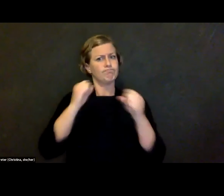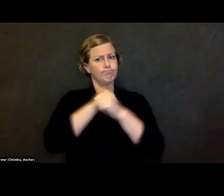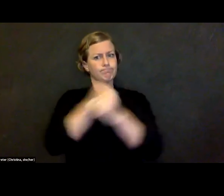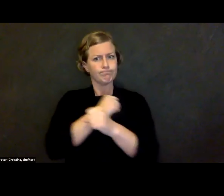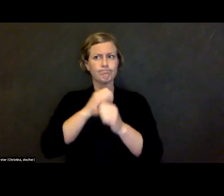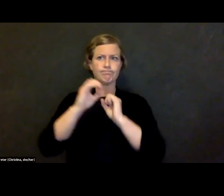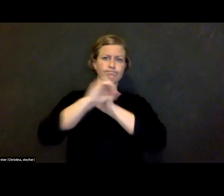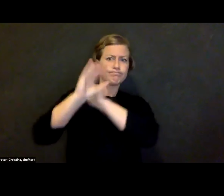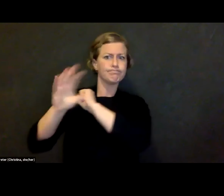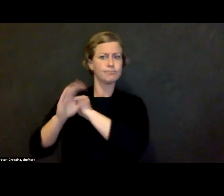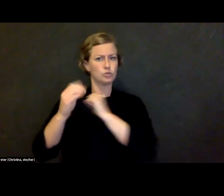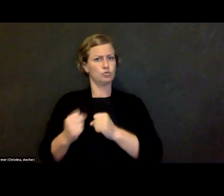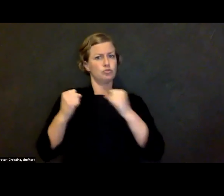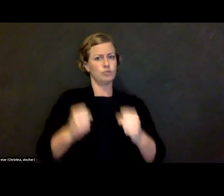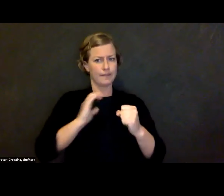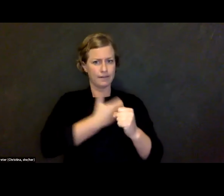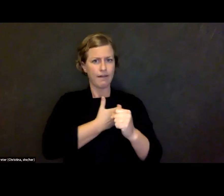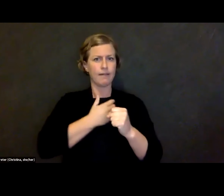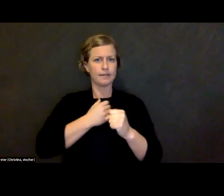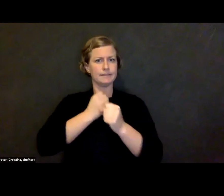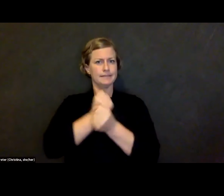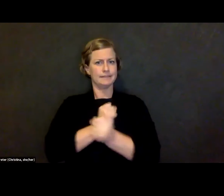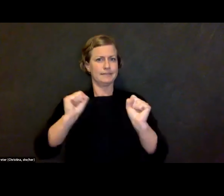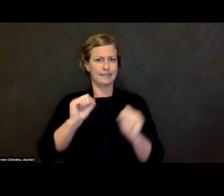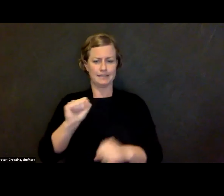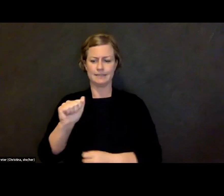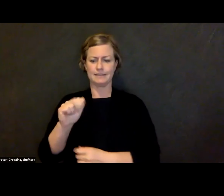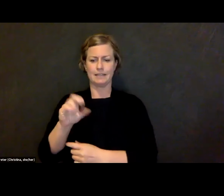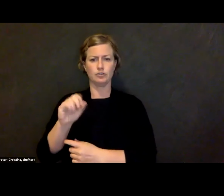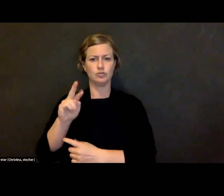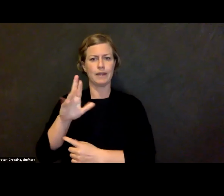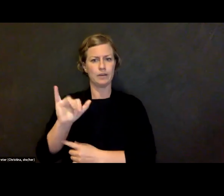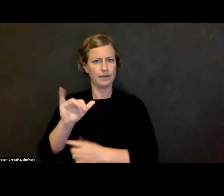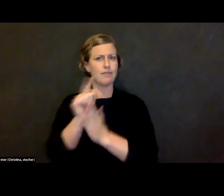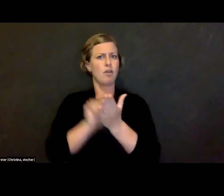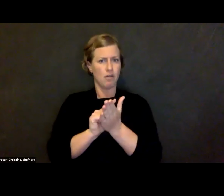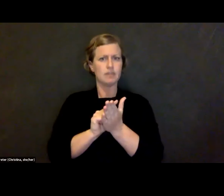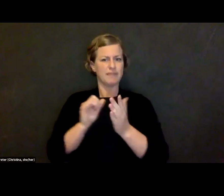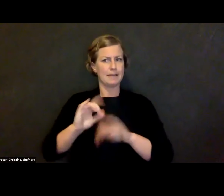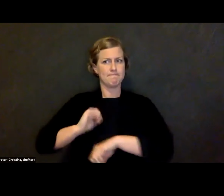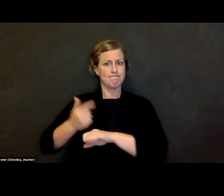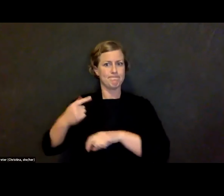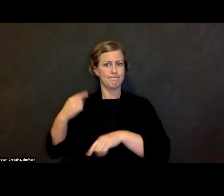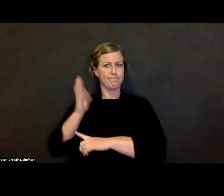ACLU for your work on behalf and working to strengthen our